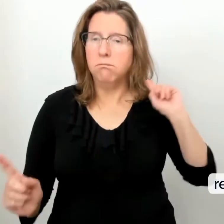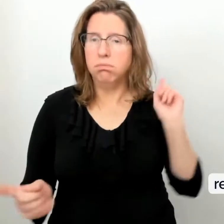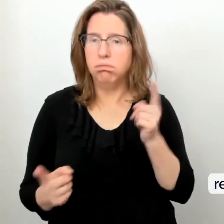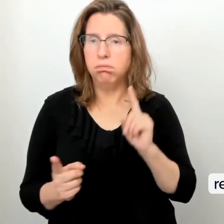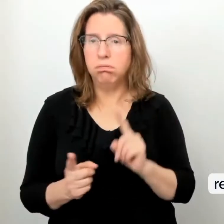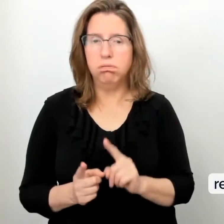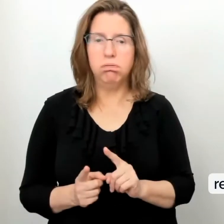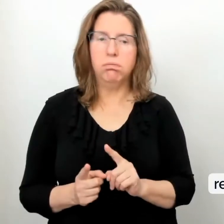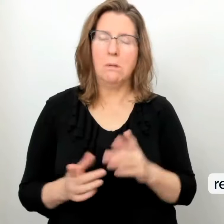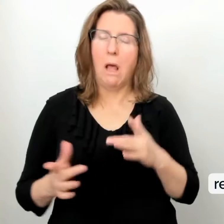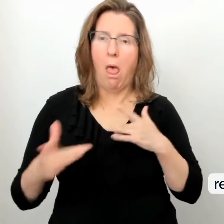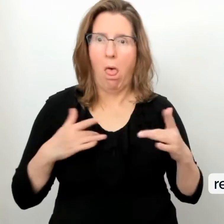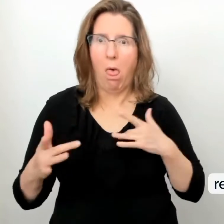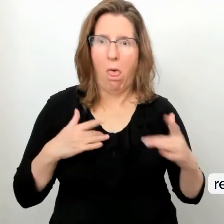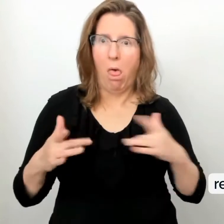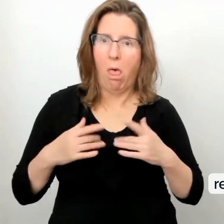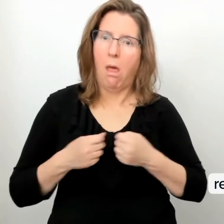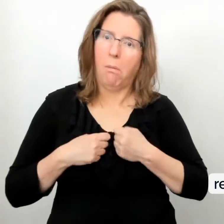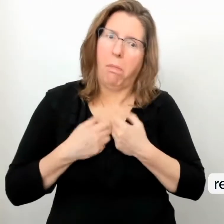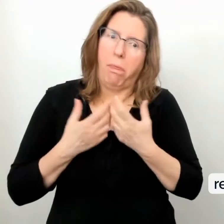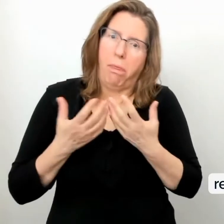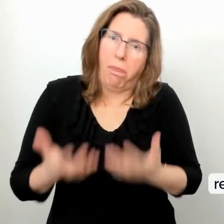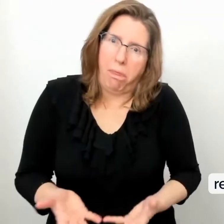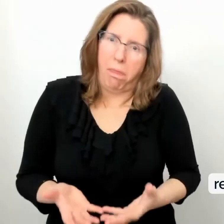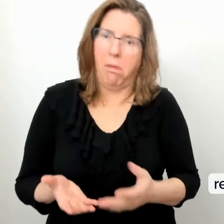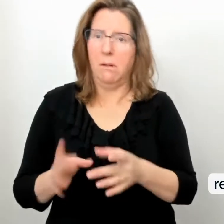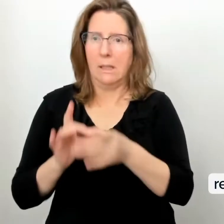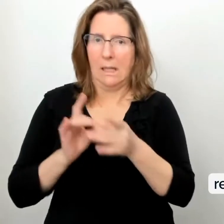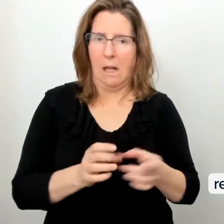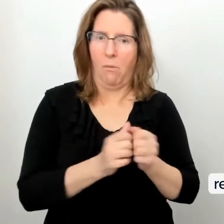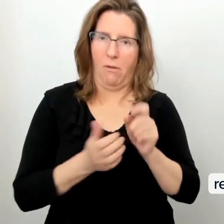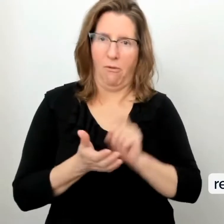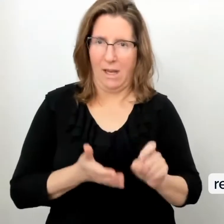It reduces "form-related" writing fatigue and anxiety.